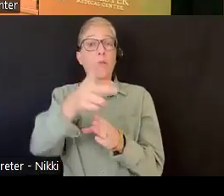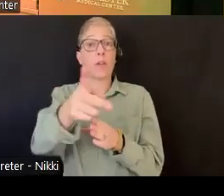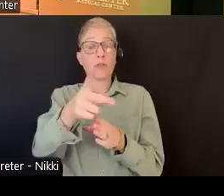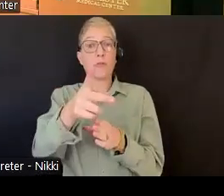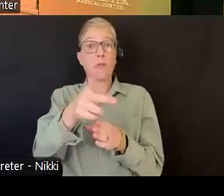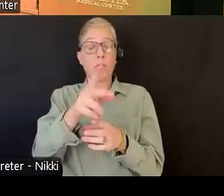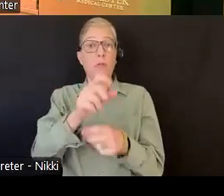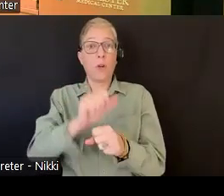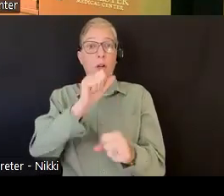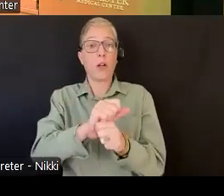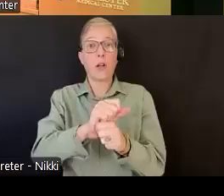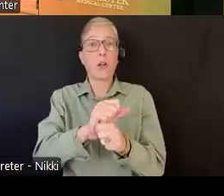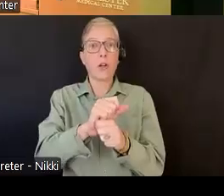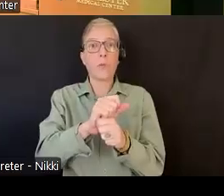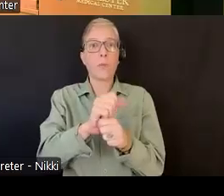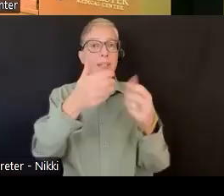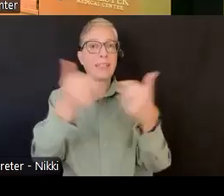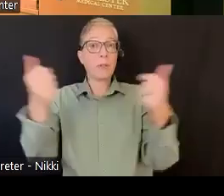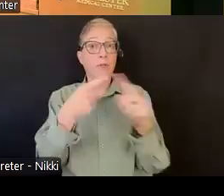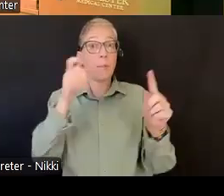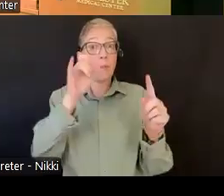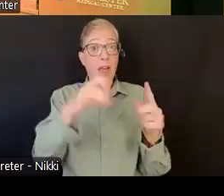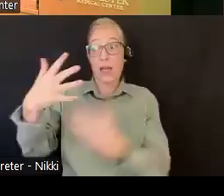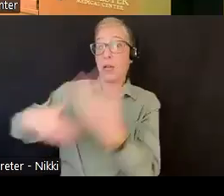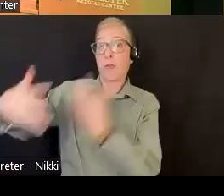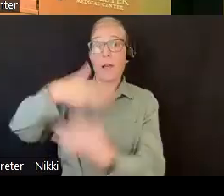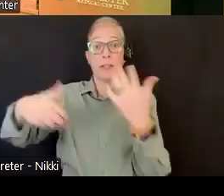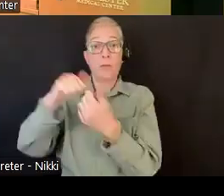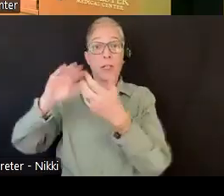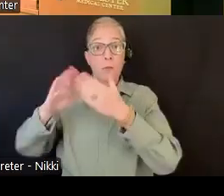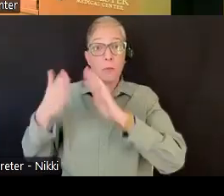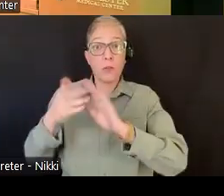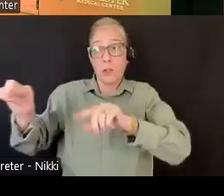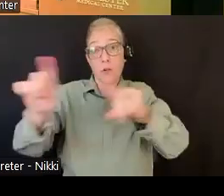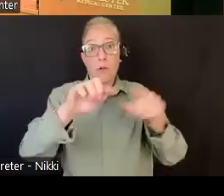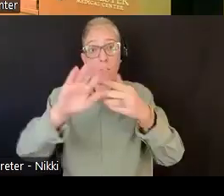of being present in sort of community functions. Yeah. Anybody else? I think